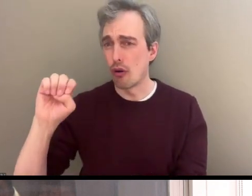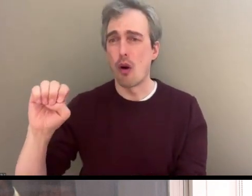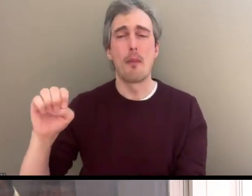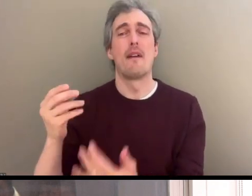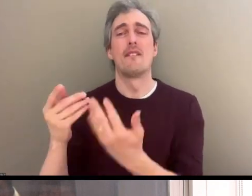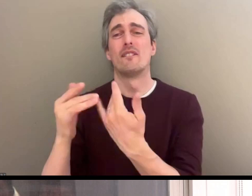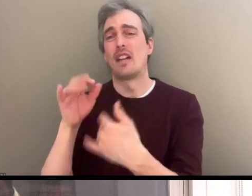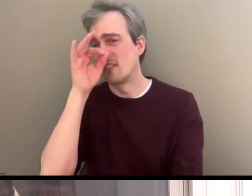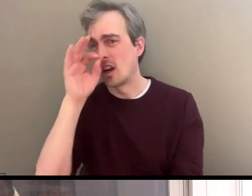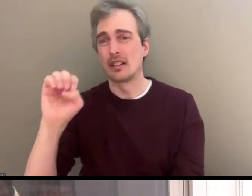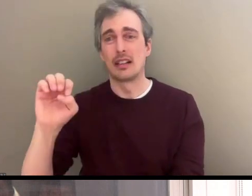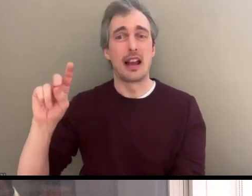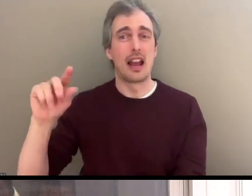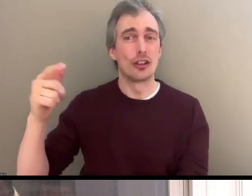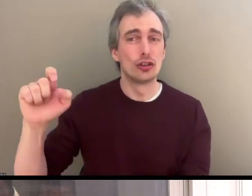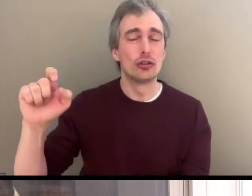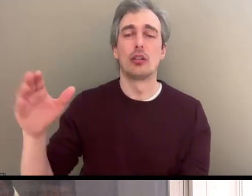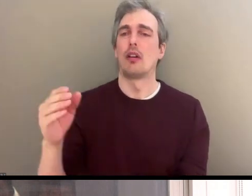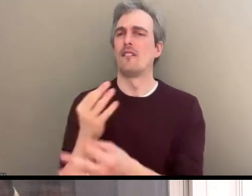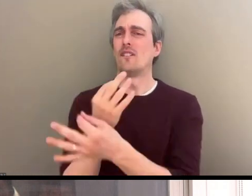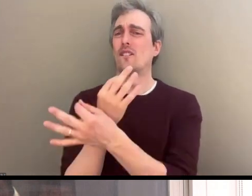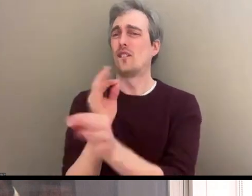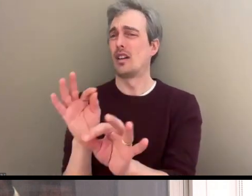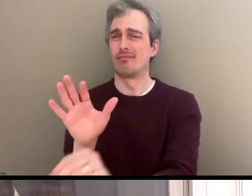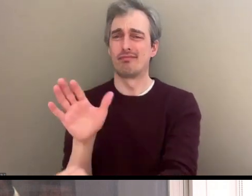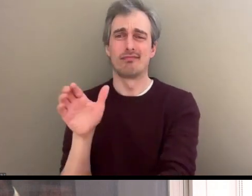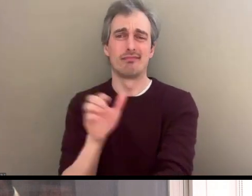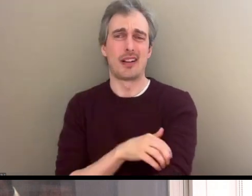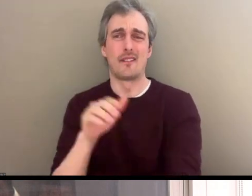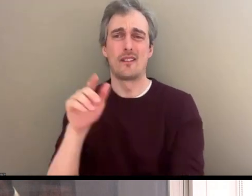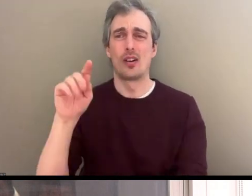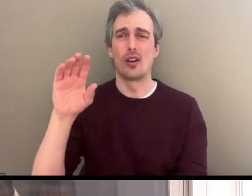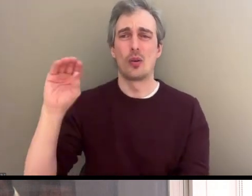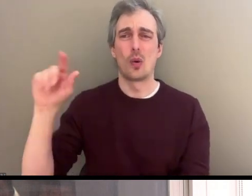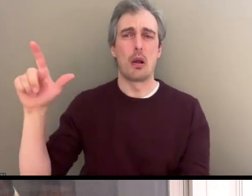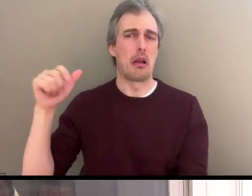And it's a free, powerful tool to also help identify accessibility issues.